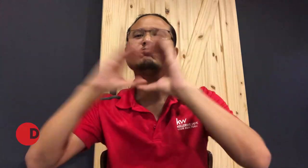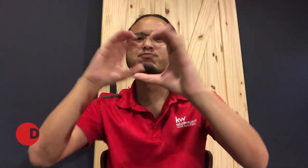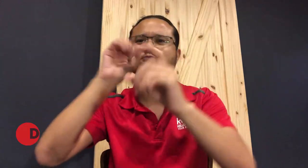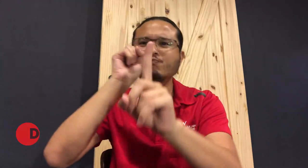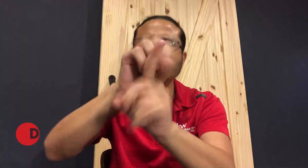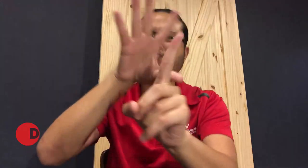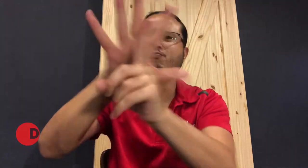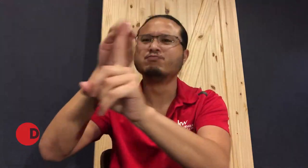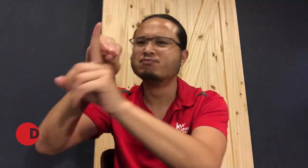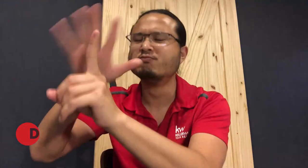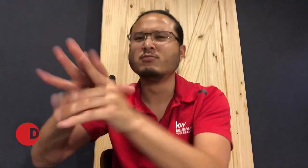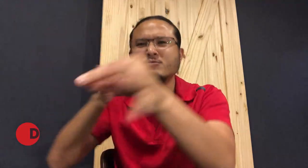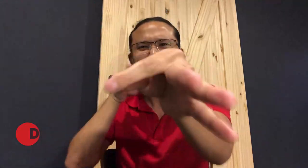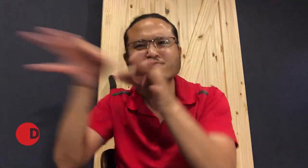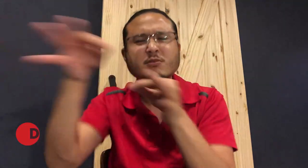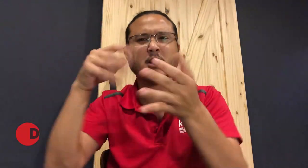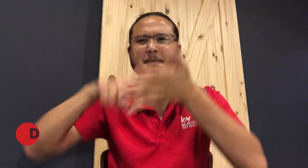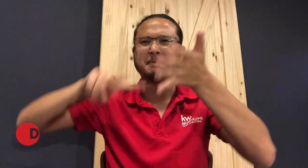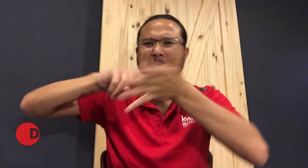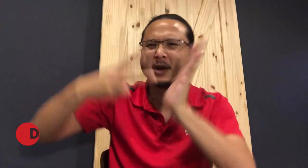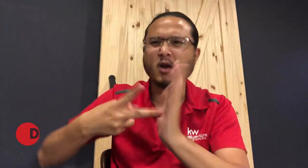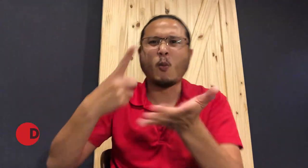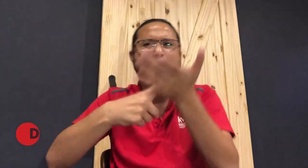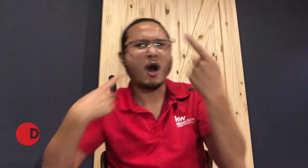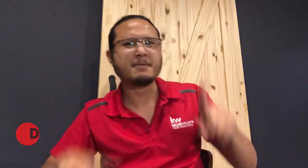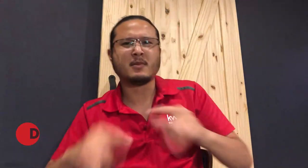and fully communicate to them what it meant,